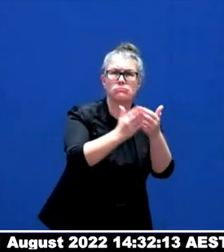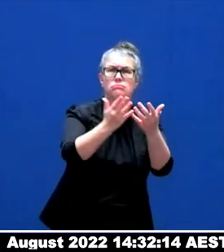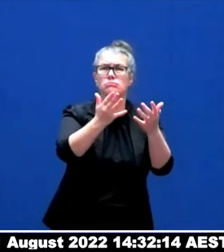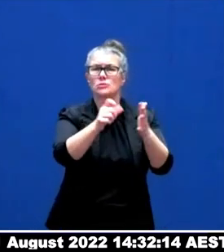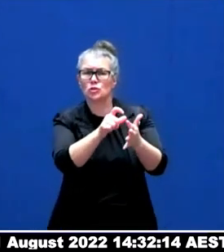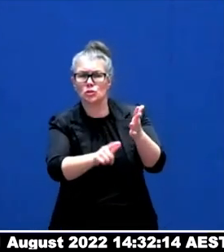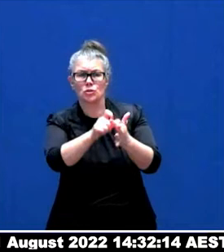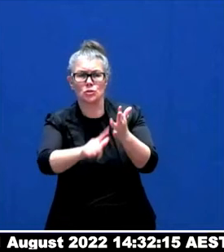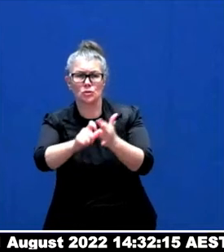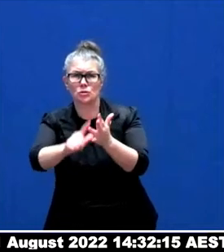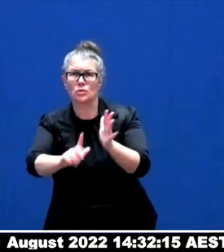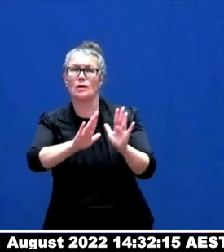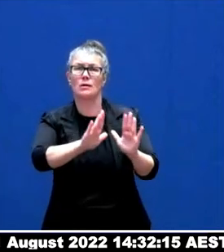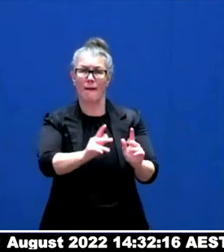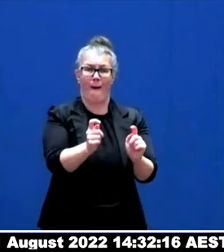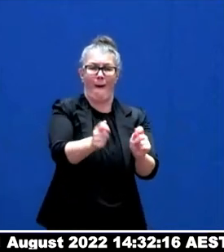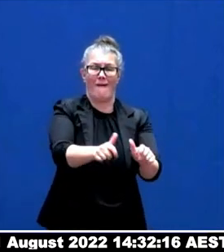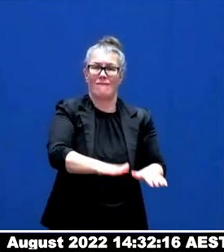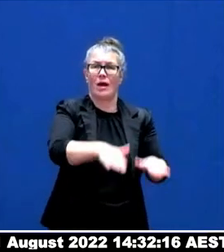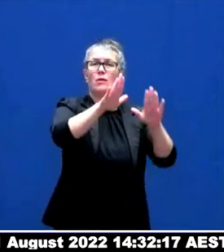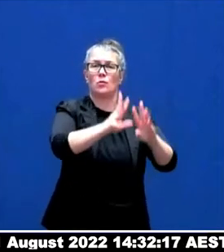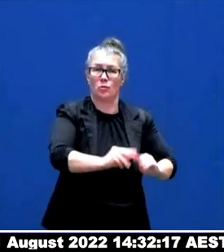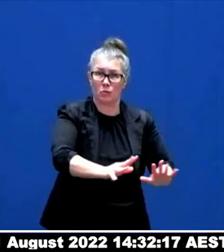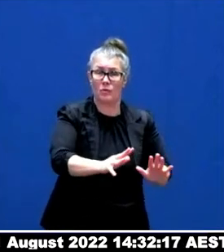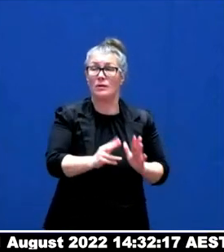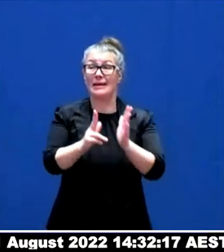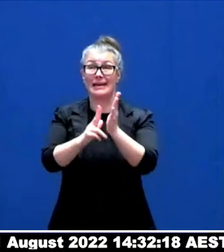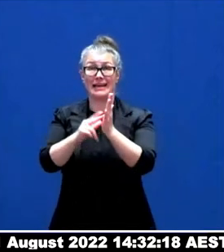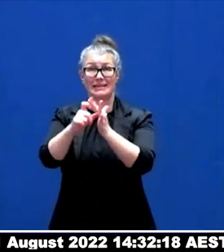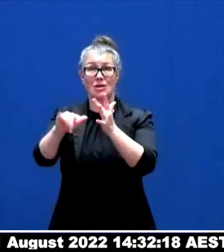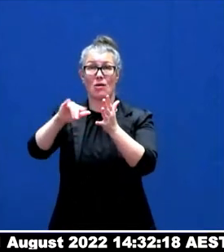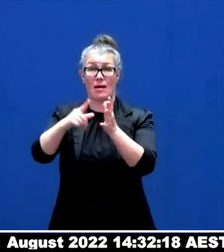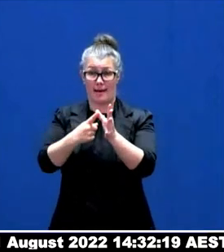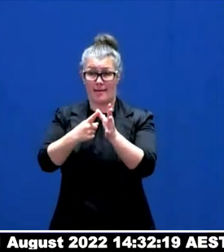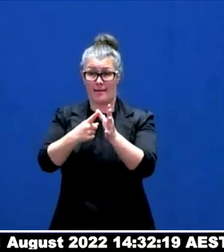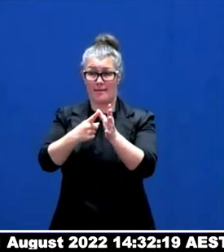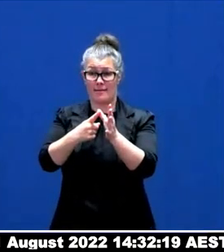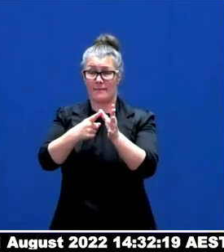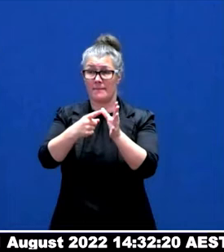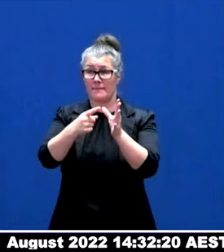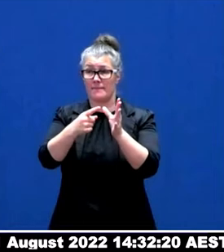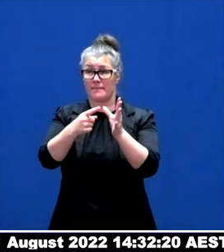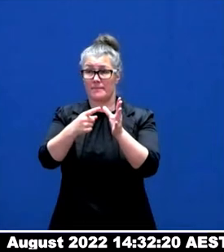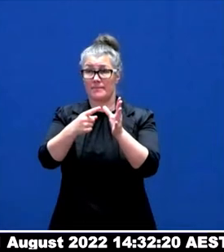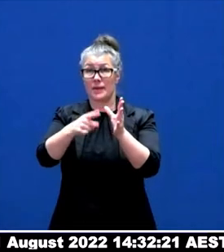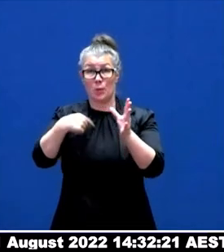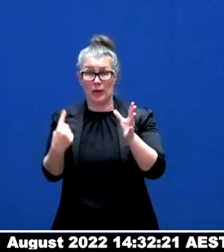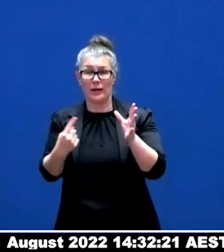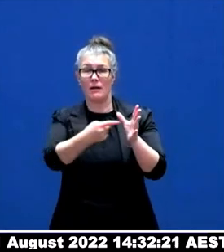post the flood, the NDIA made - we were aware of participants in that disaster area.